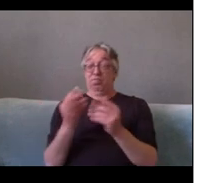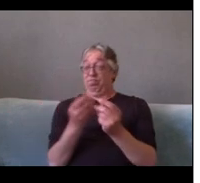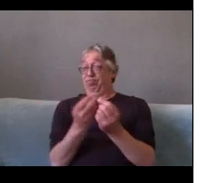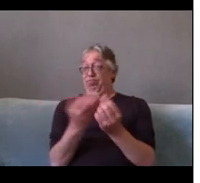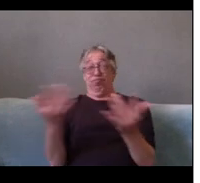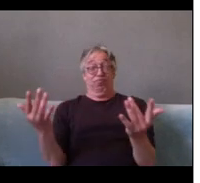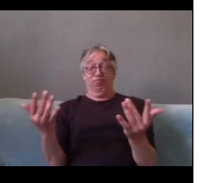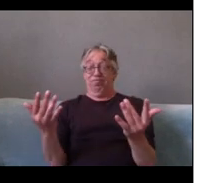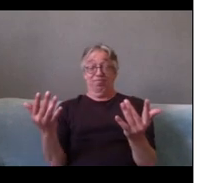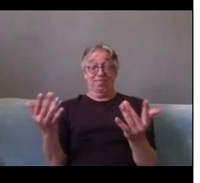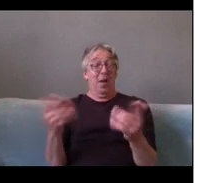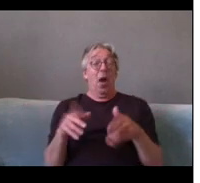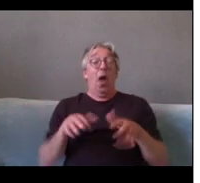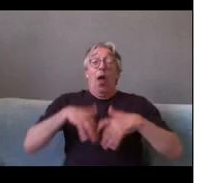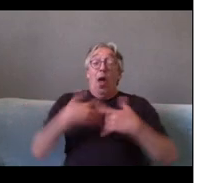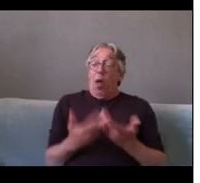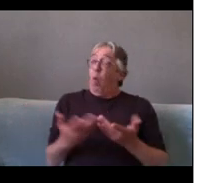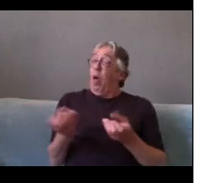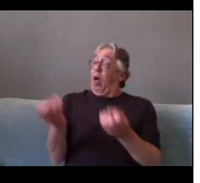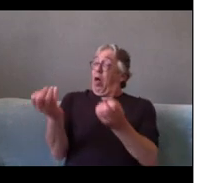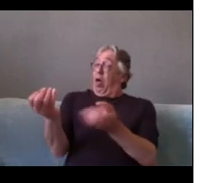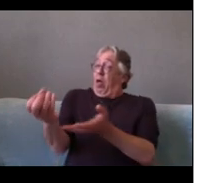related to impairment or body functioning